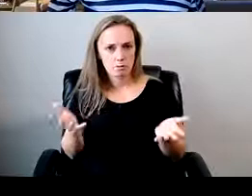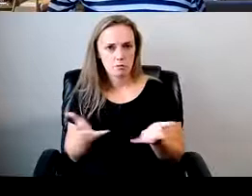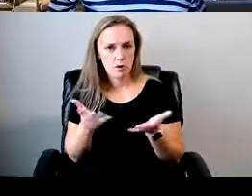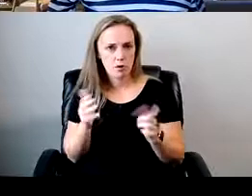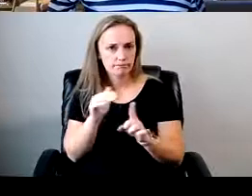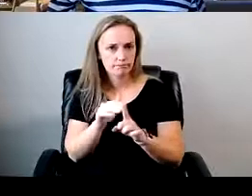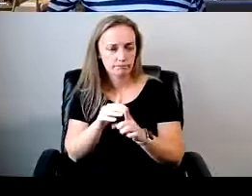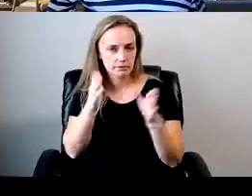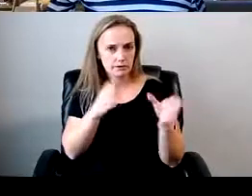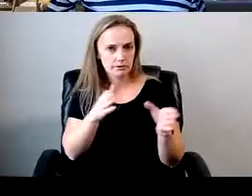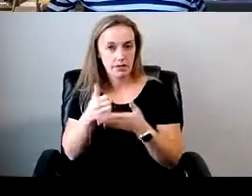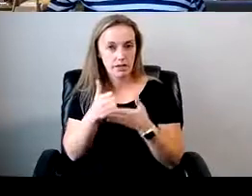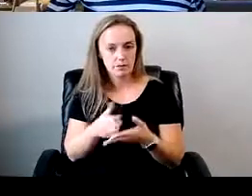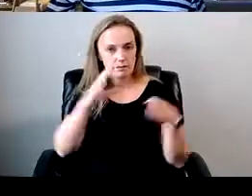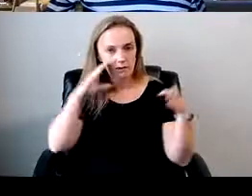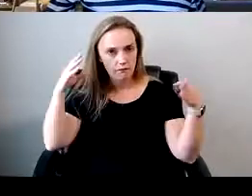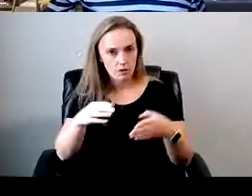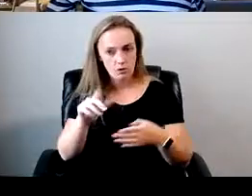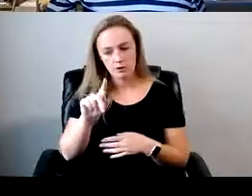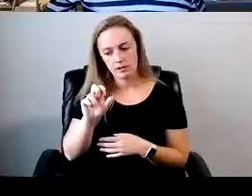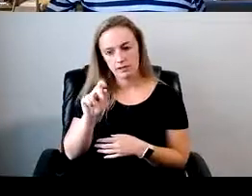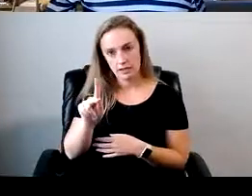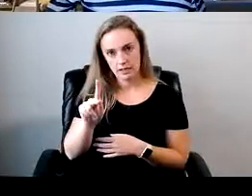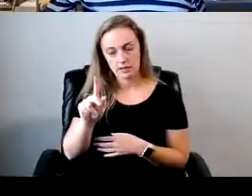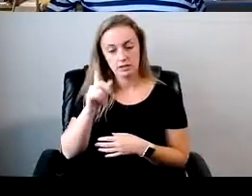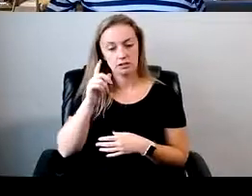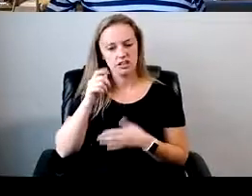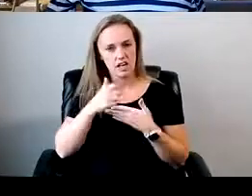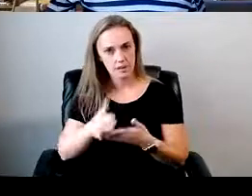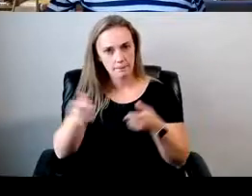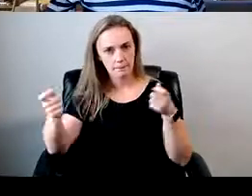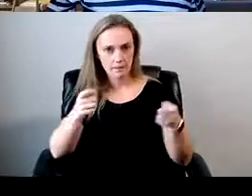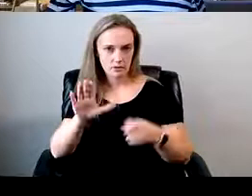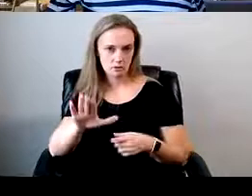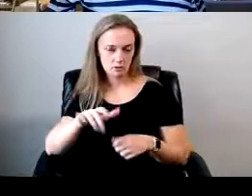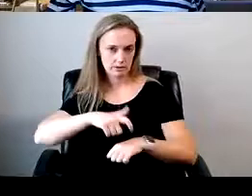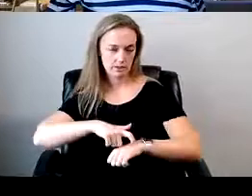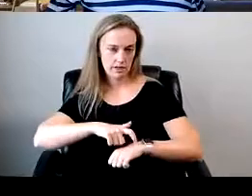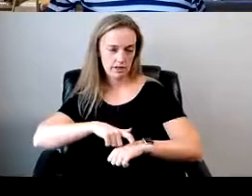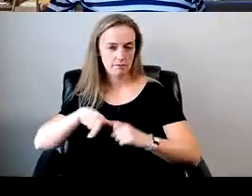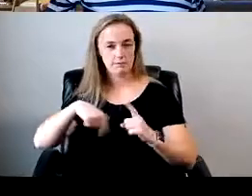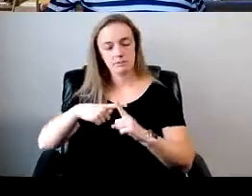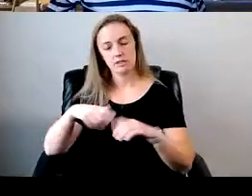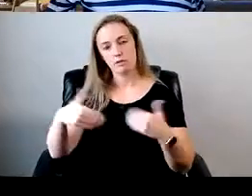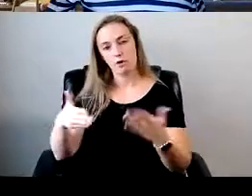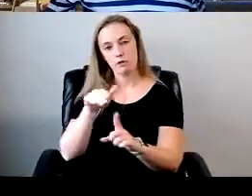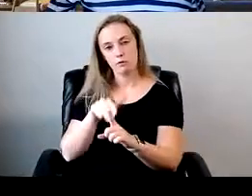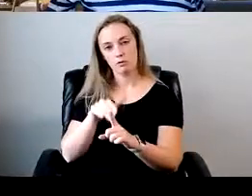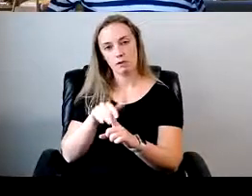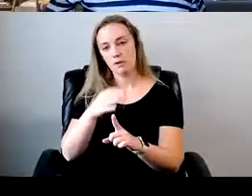to stay focused on tasks, to manage their time and offer reminders of upcoming transitions.